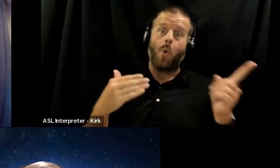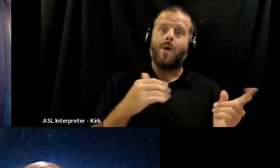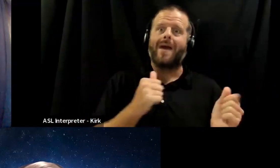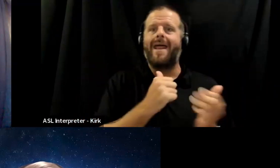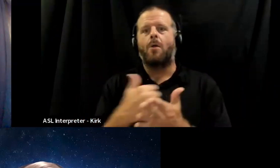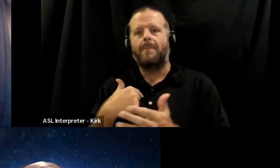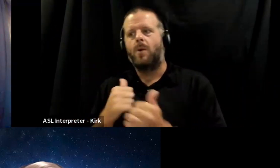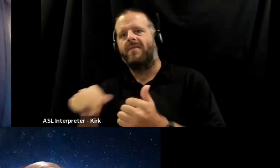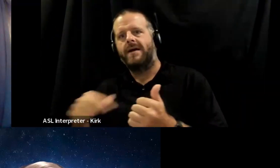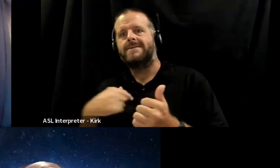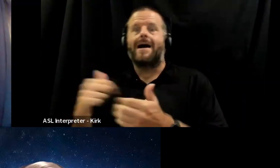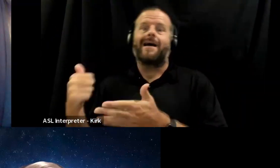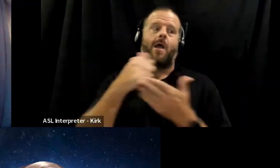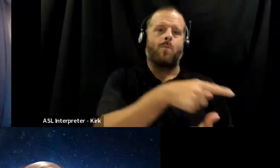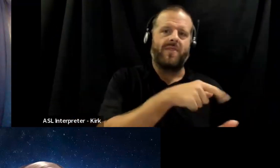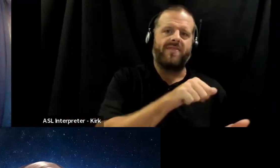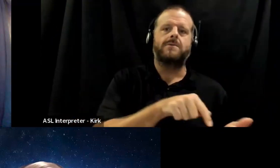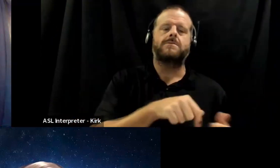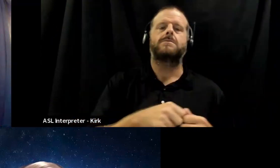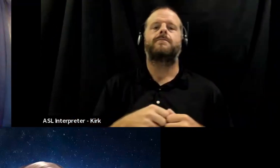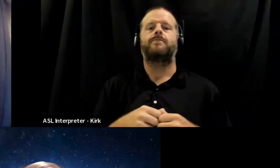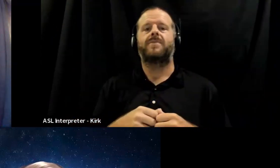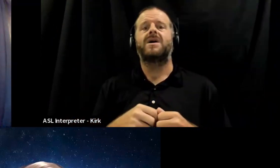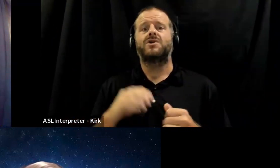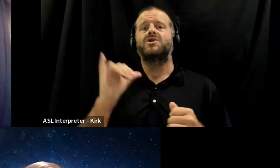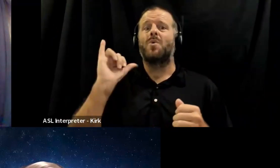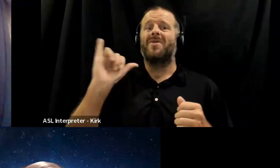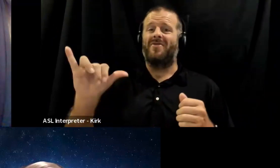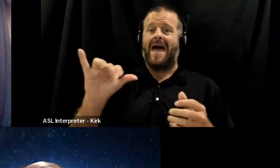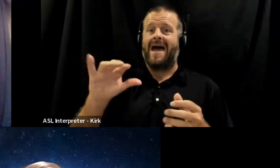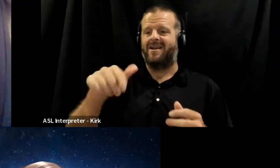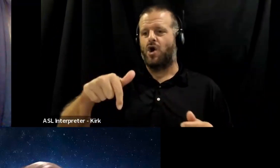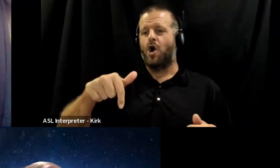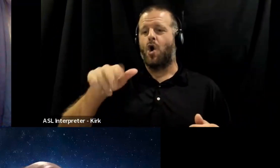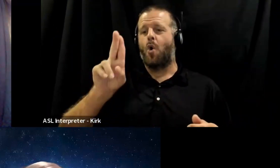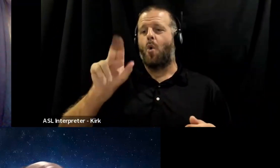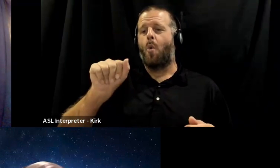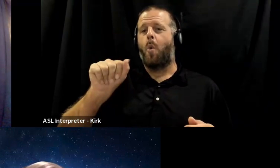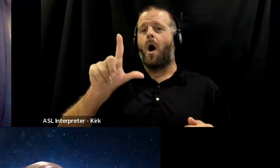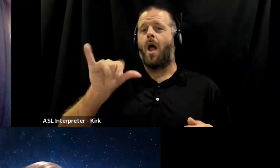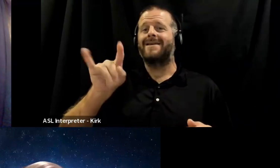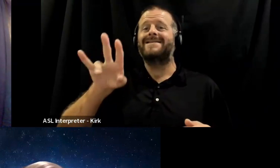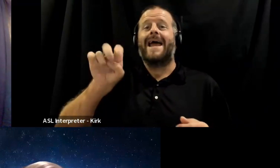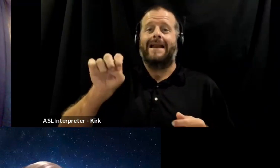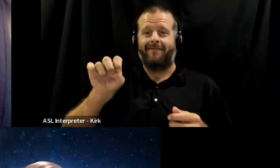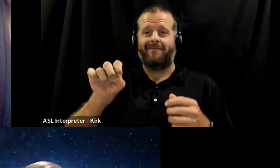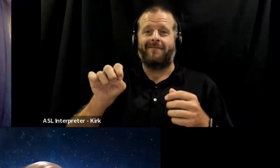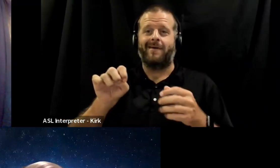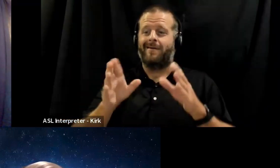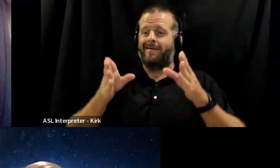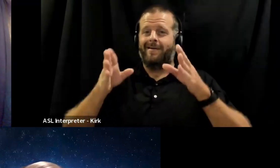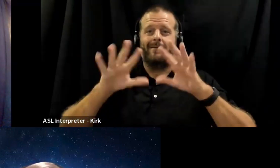So that intangible piece, that qualitative part of just being a human being in a work environment.